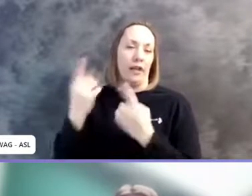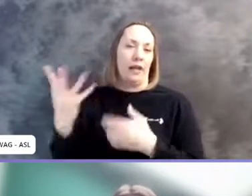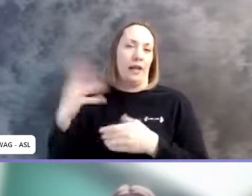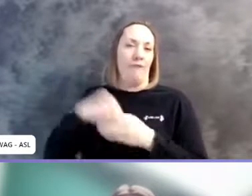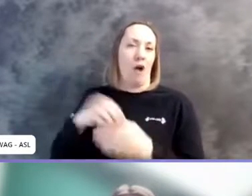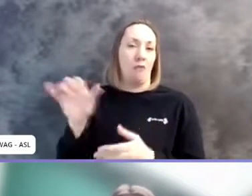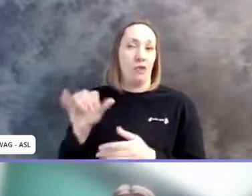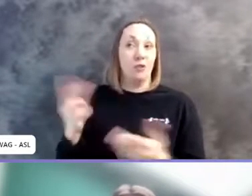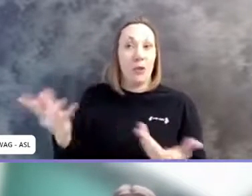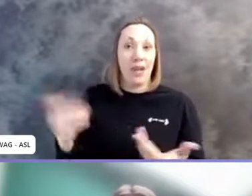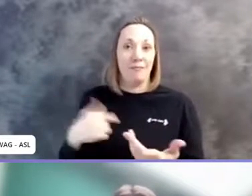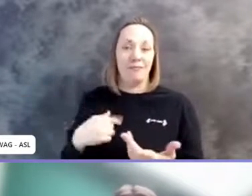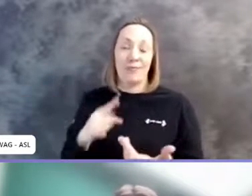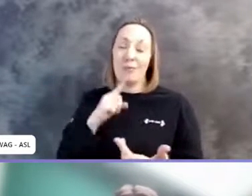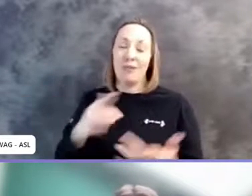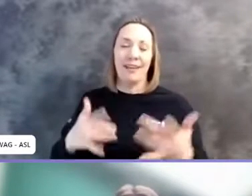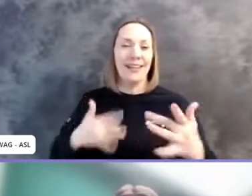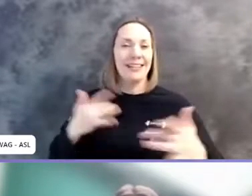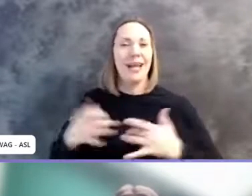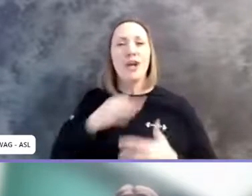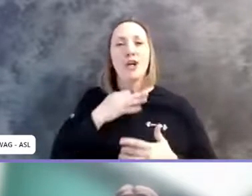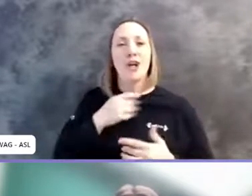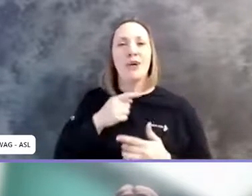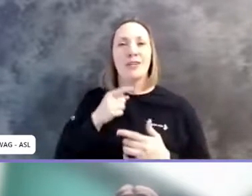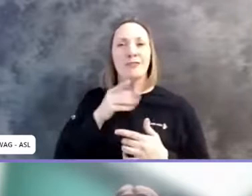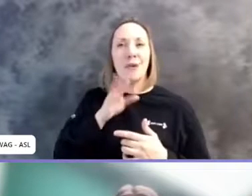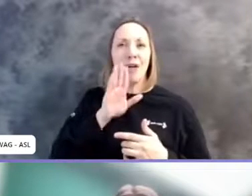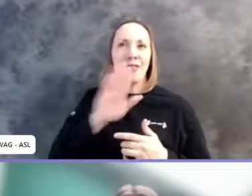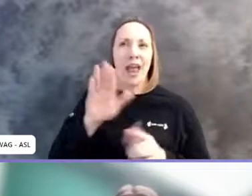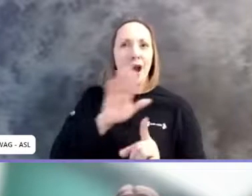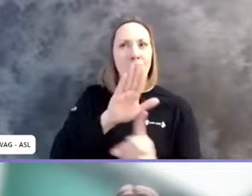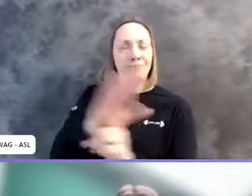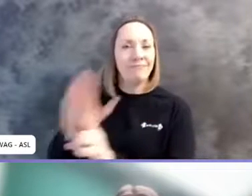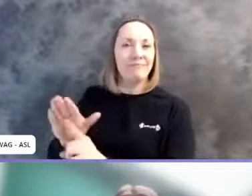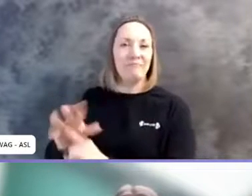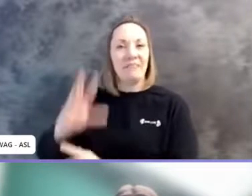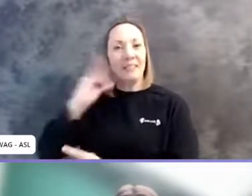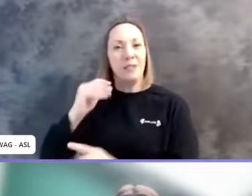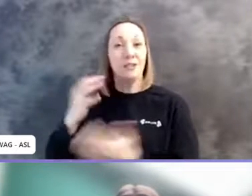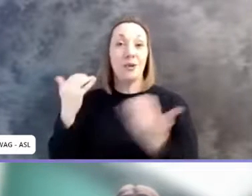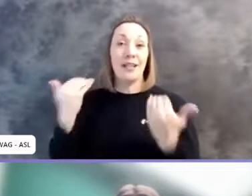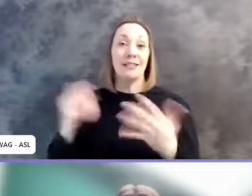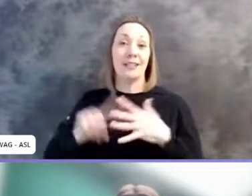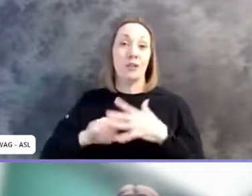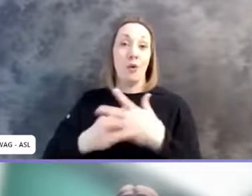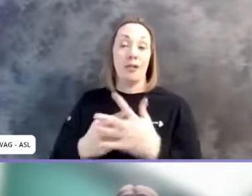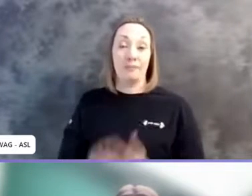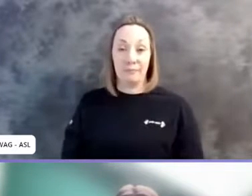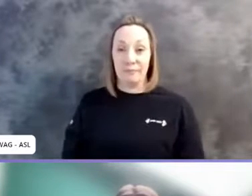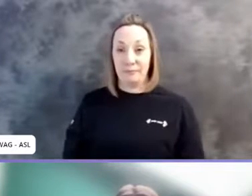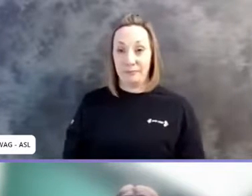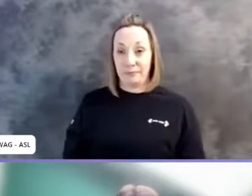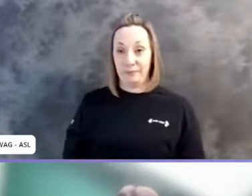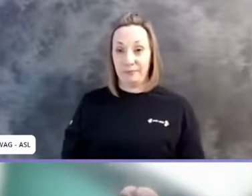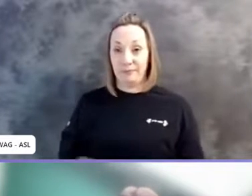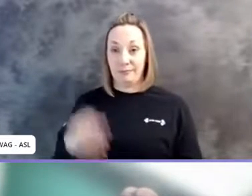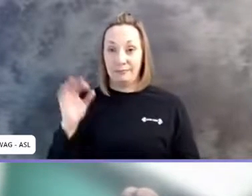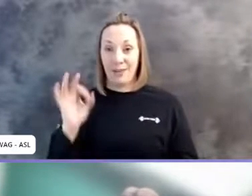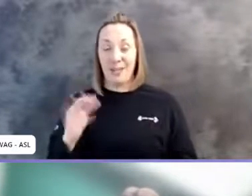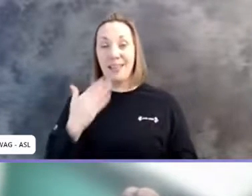engineering. I bring a lot of technical thinking to these programs as well. And I'm really excited to hear from